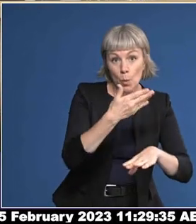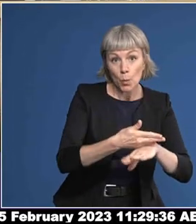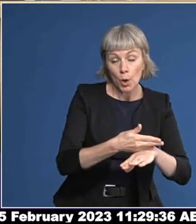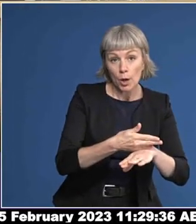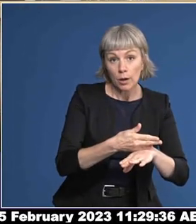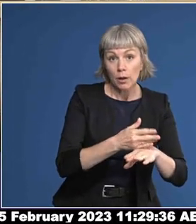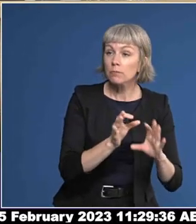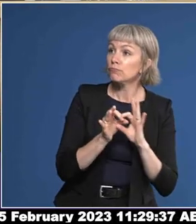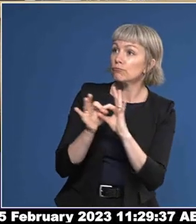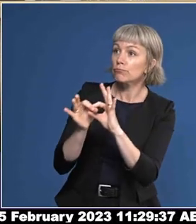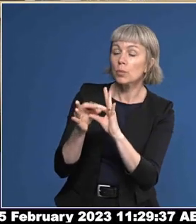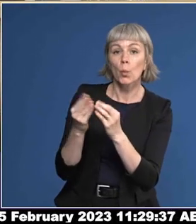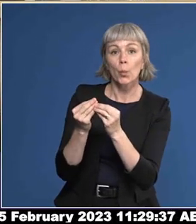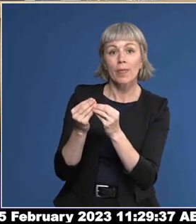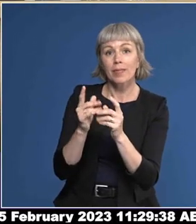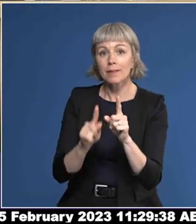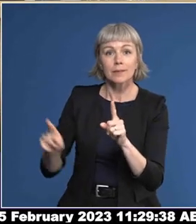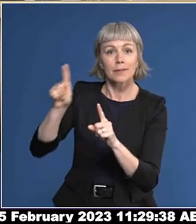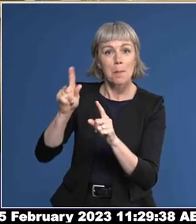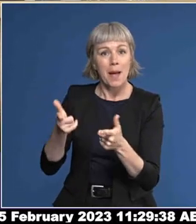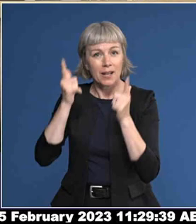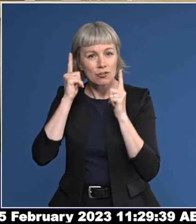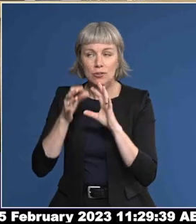You know, we talk a lot, I think - and we have over the last couple of days - about